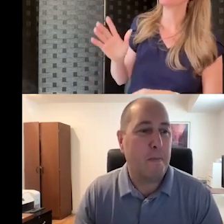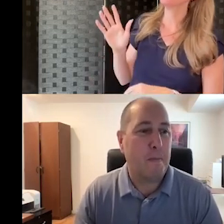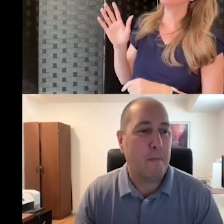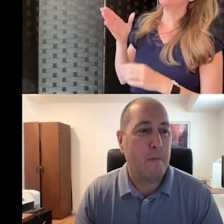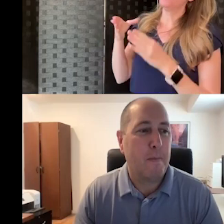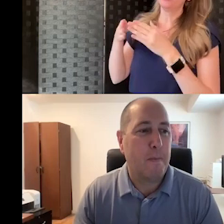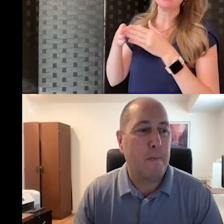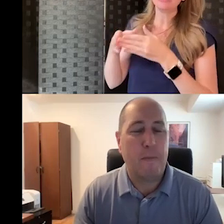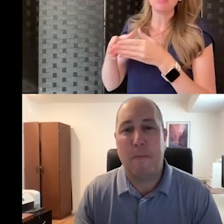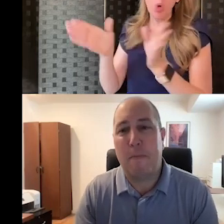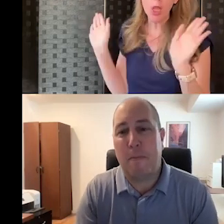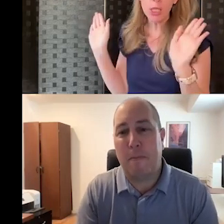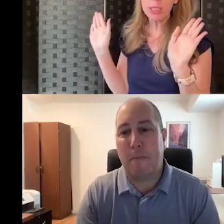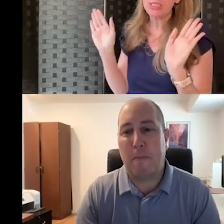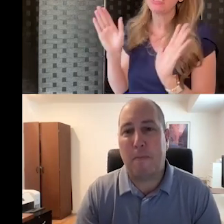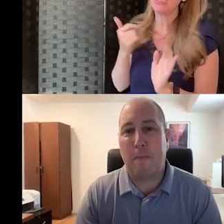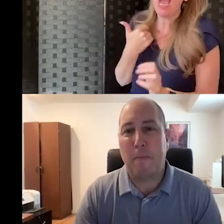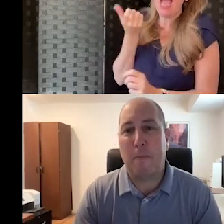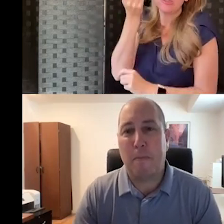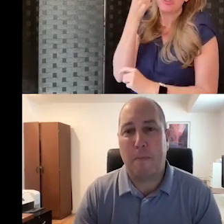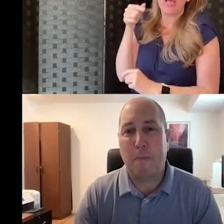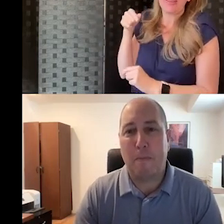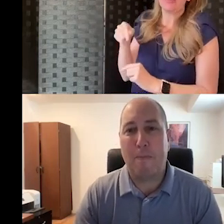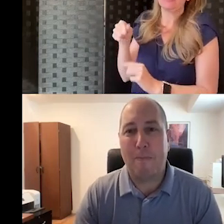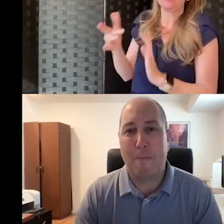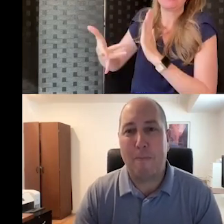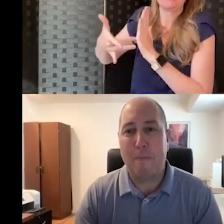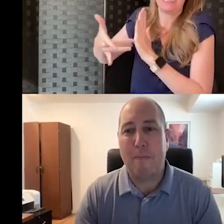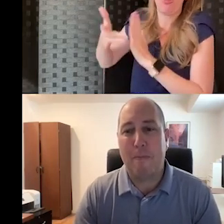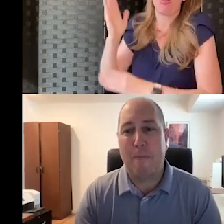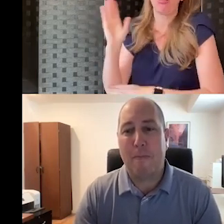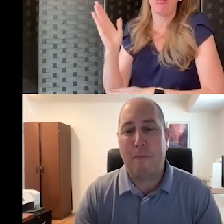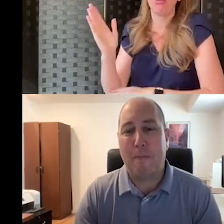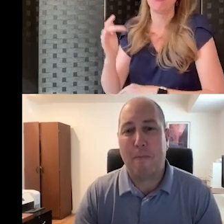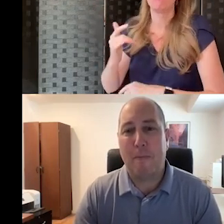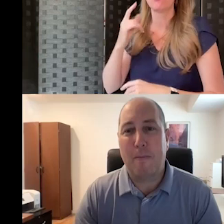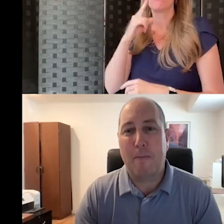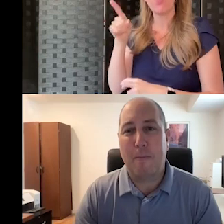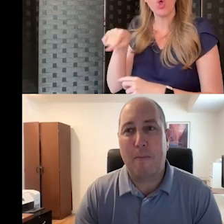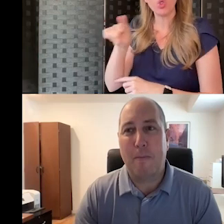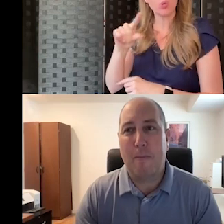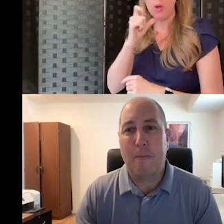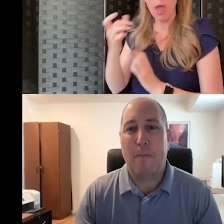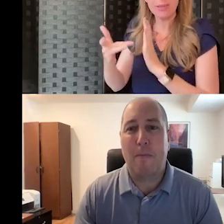of proudly. I understand, this was a technical talk. For those of you who are not technical, I am